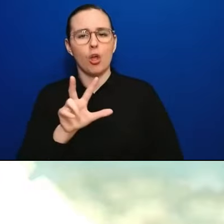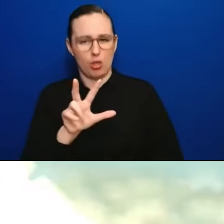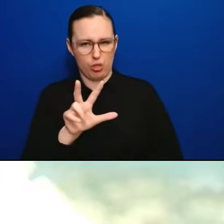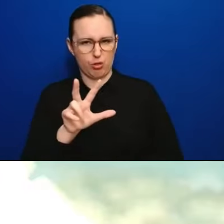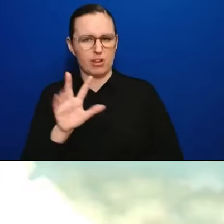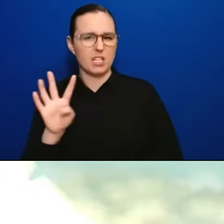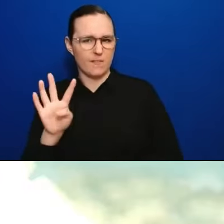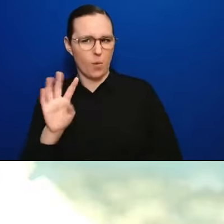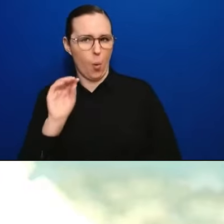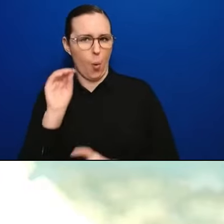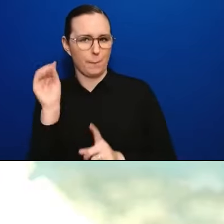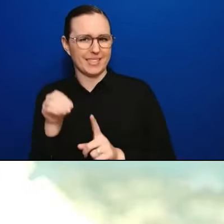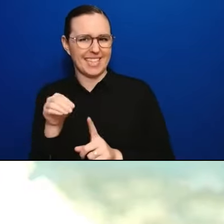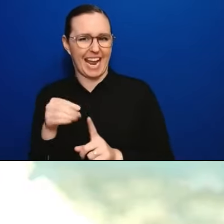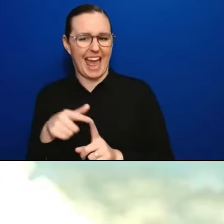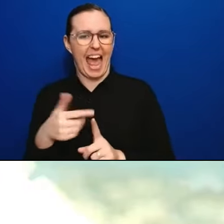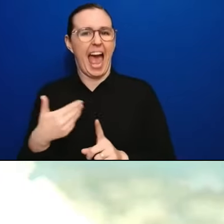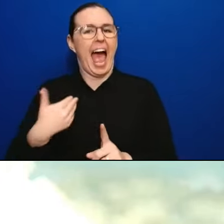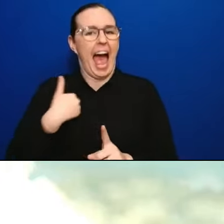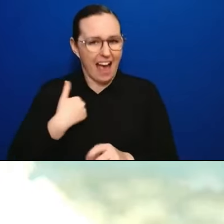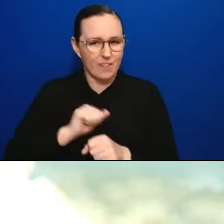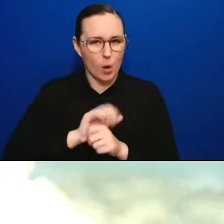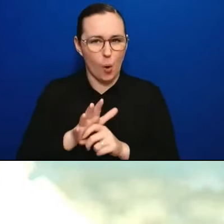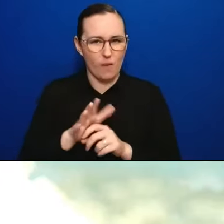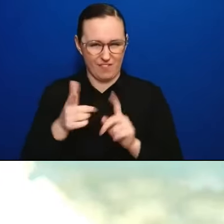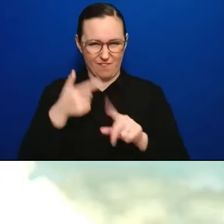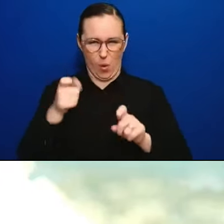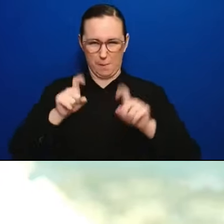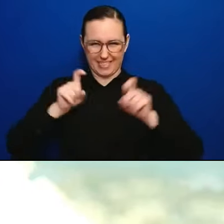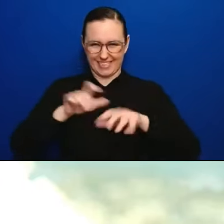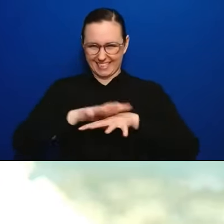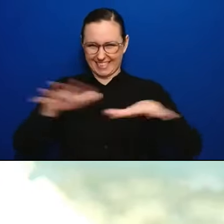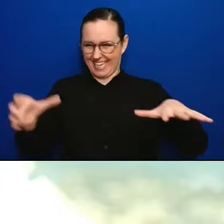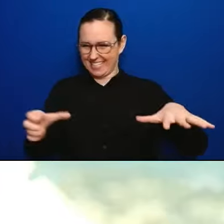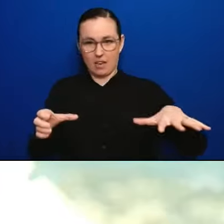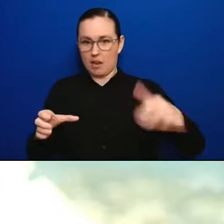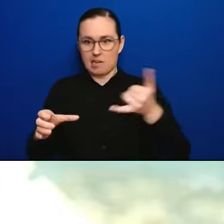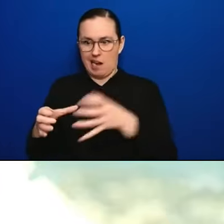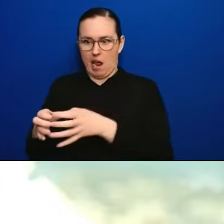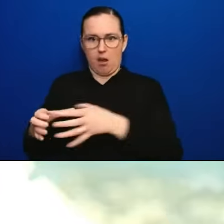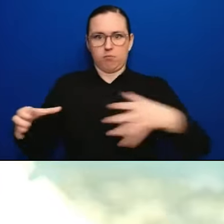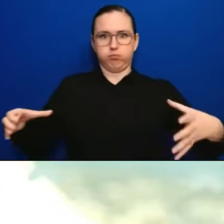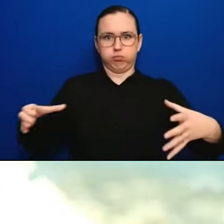overall society of people, and